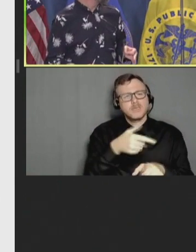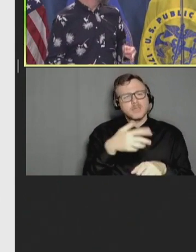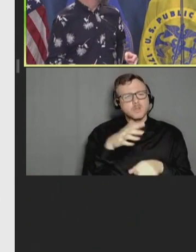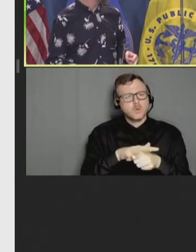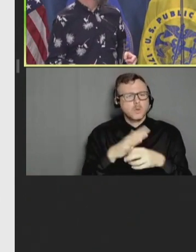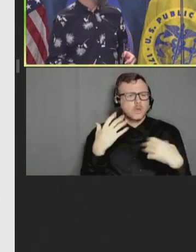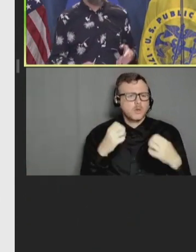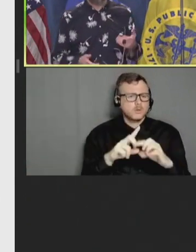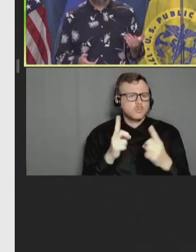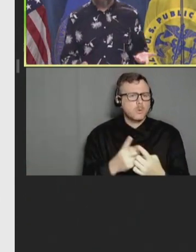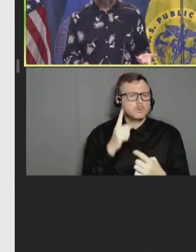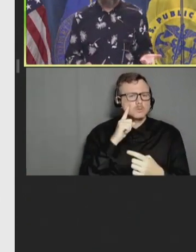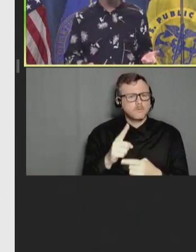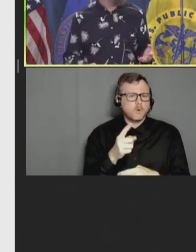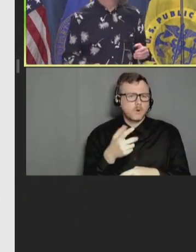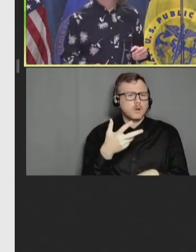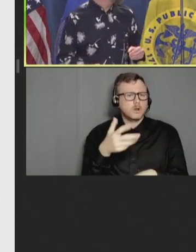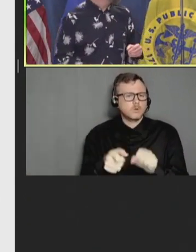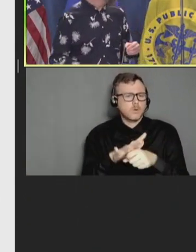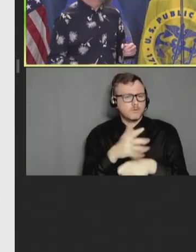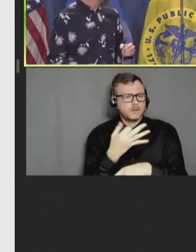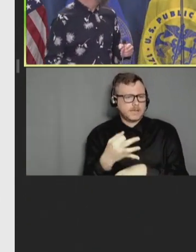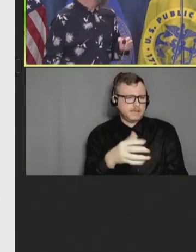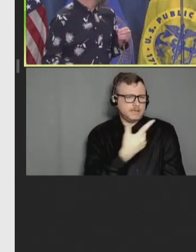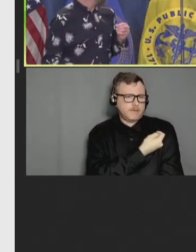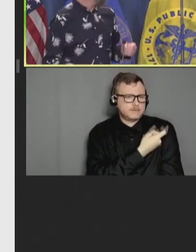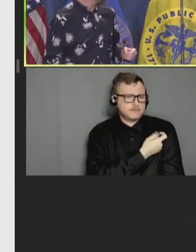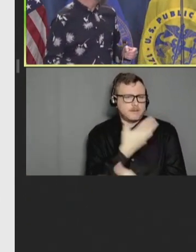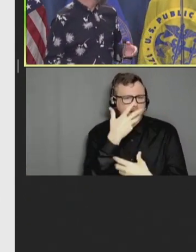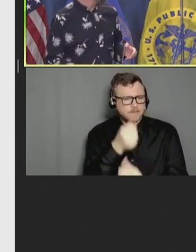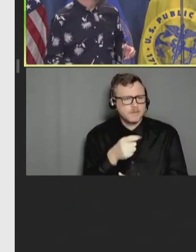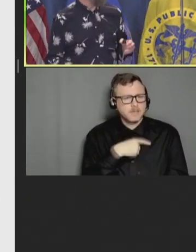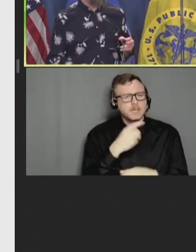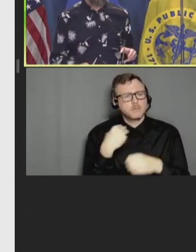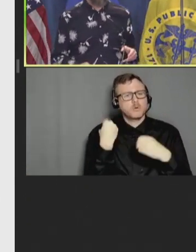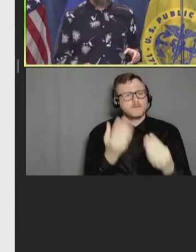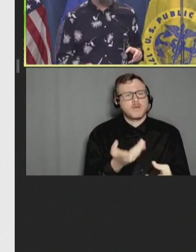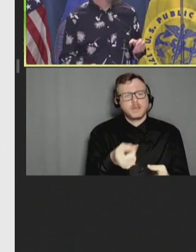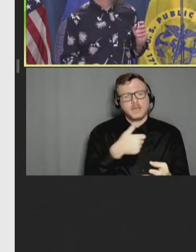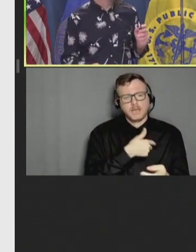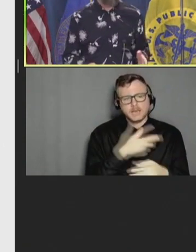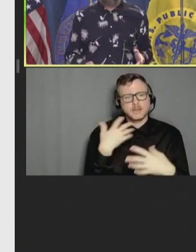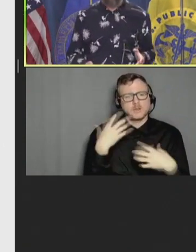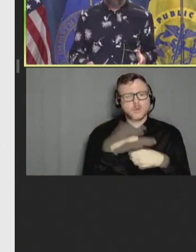immunization, the PAVE Project, as well -- so, Vaccine Access and Training Project.